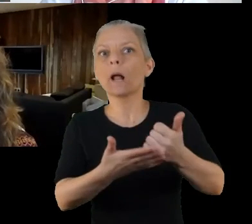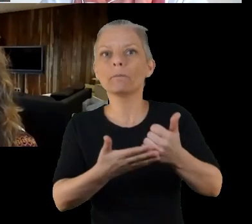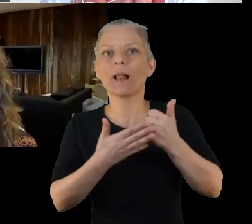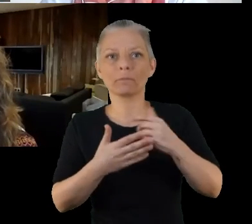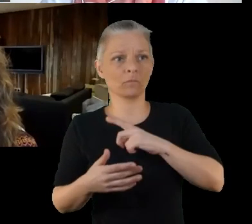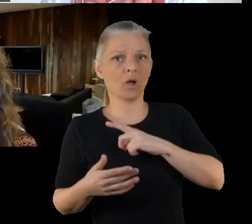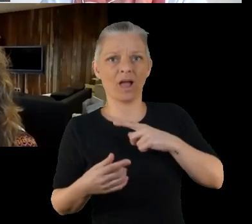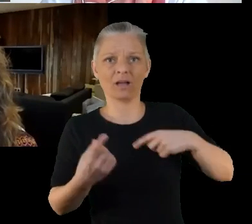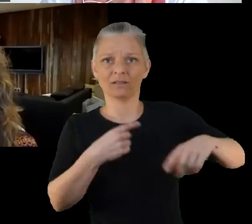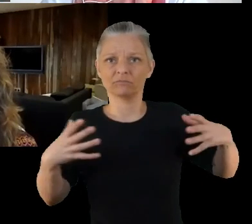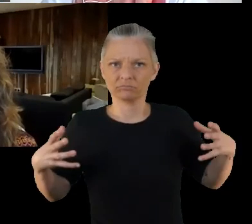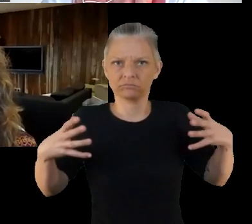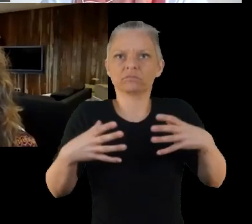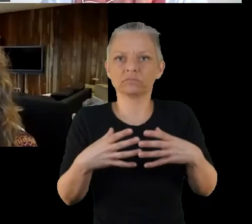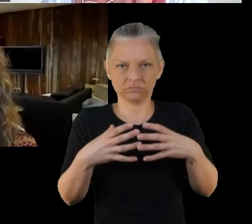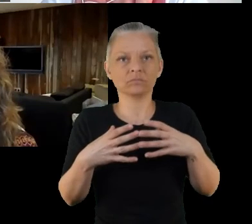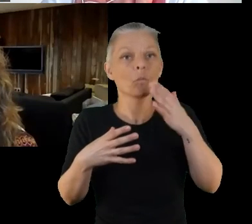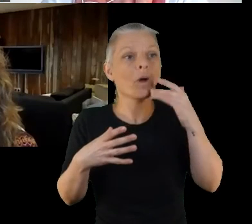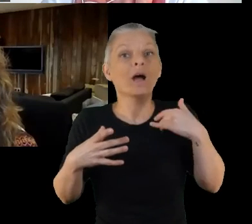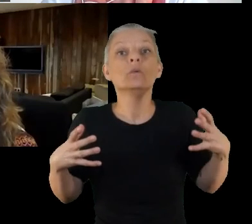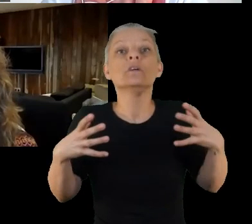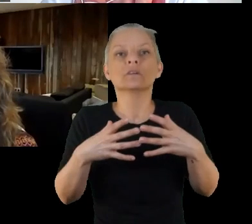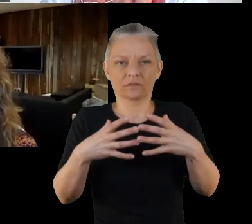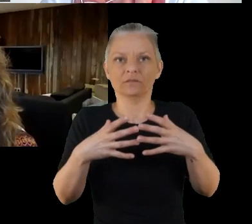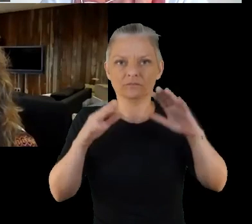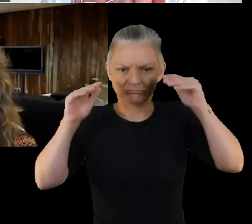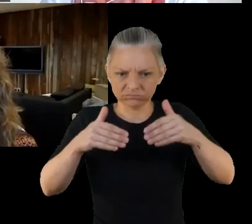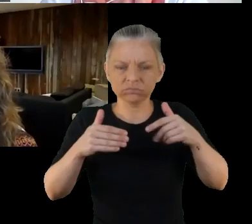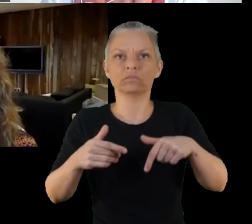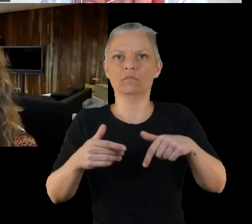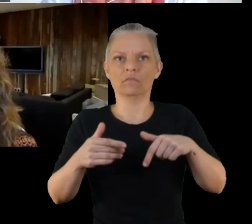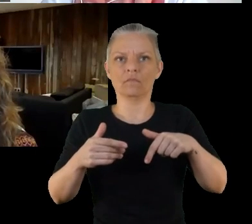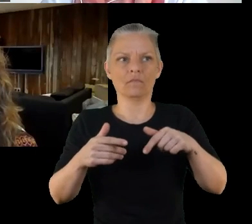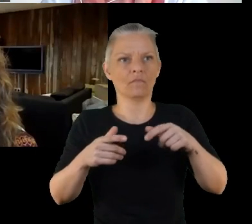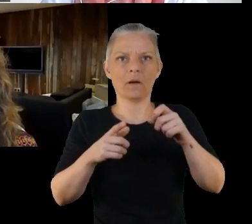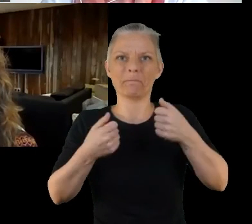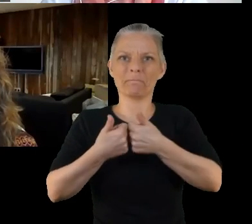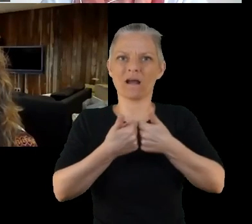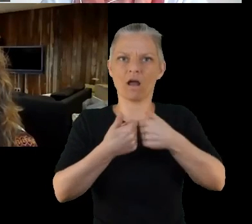help, because together, collectively if we do come together, the more we highlight the power in peer